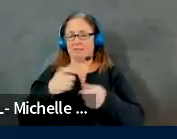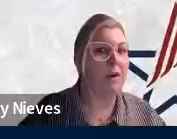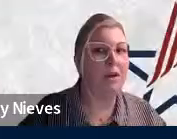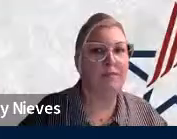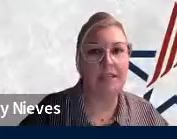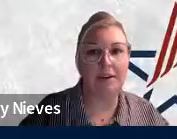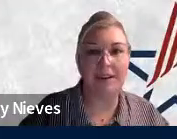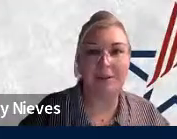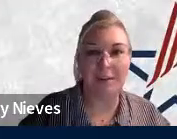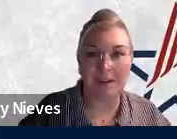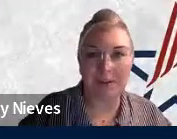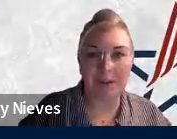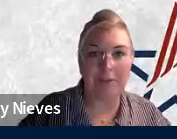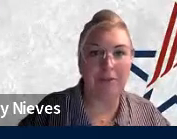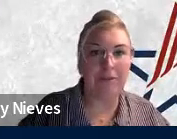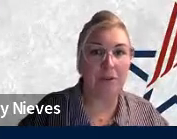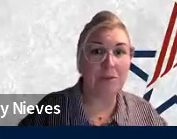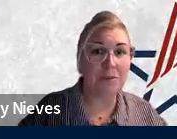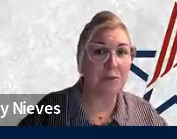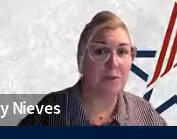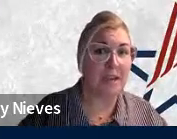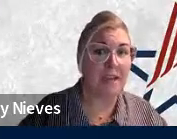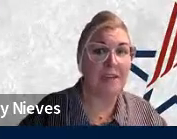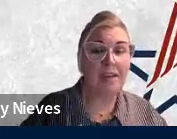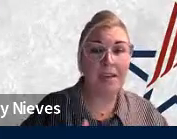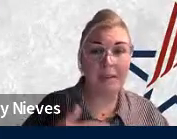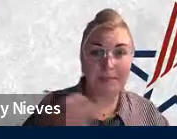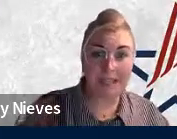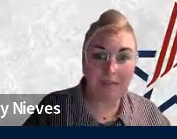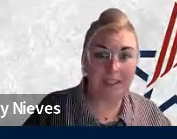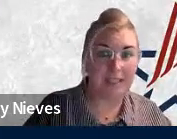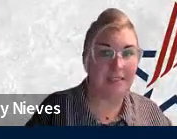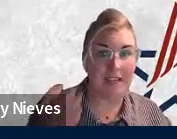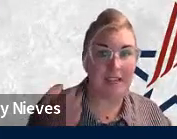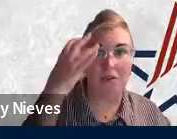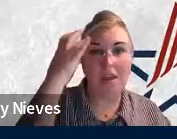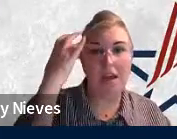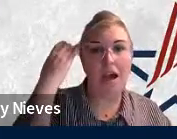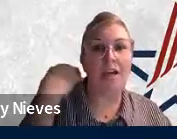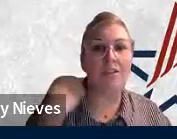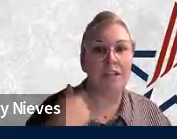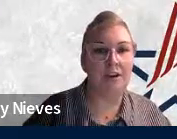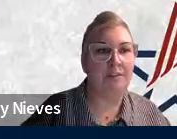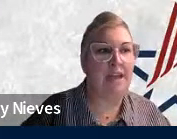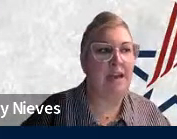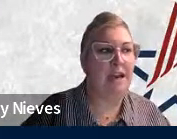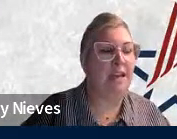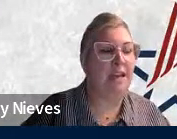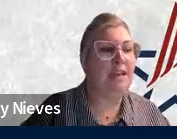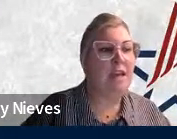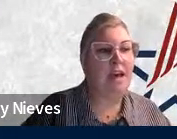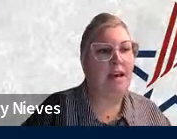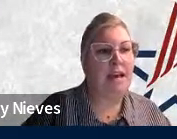In one of the hearings, we also heard from folks who had themselves tested out generative AI,